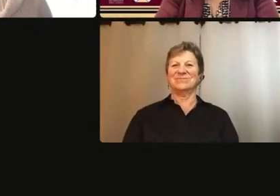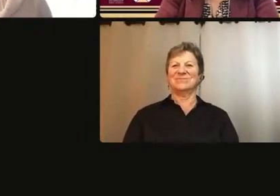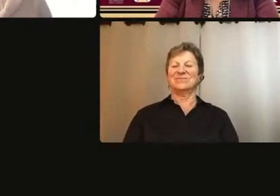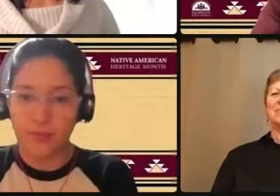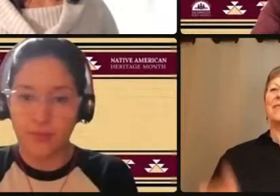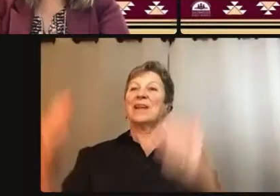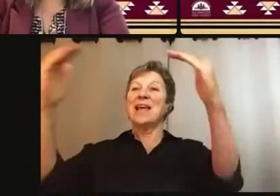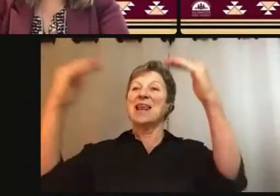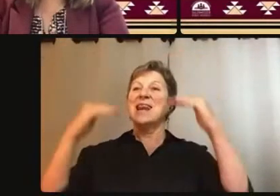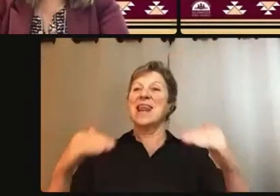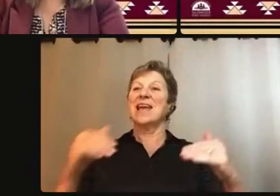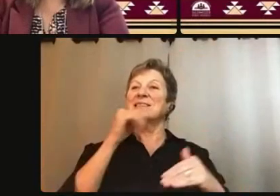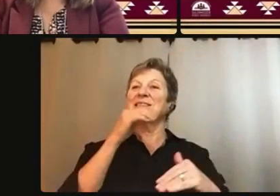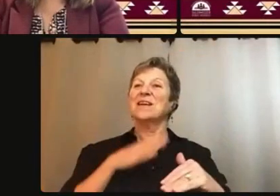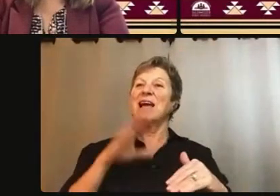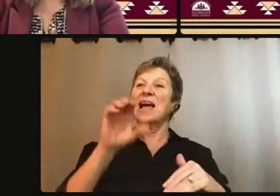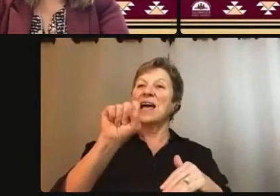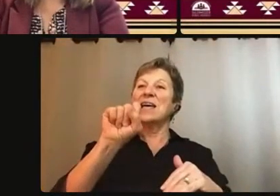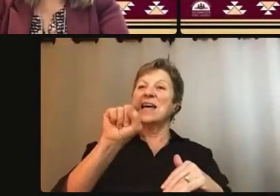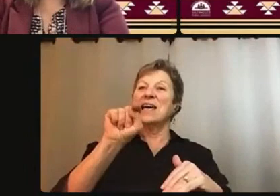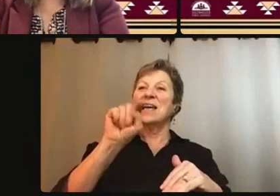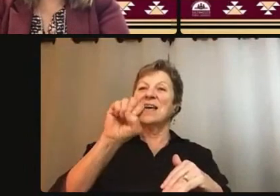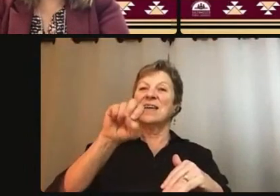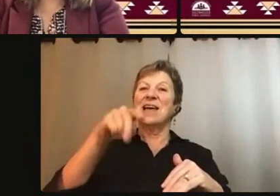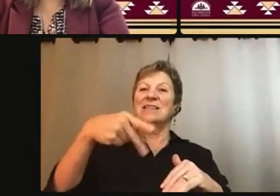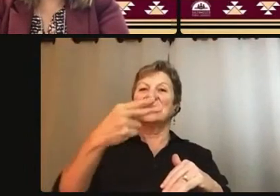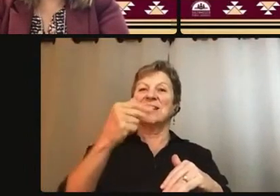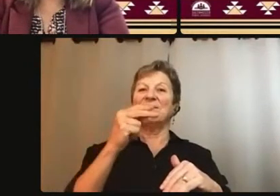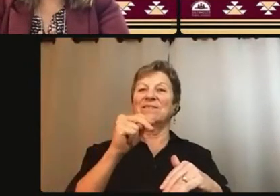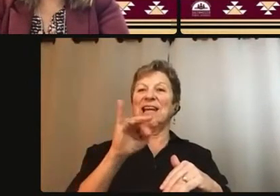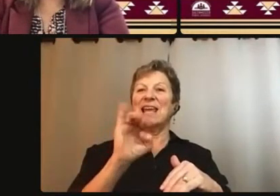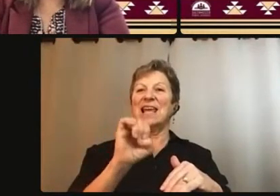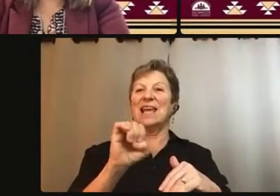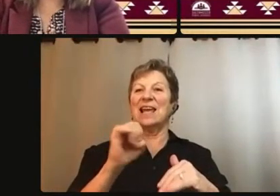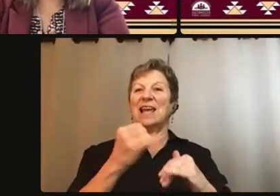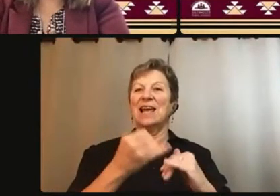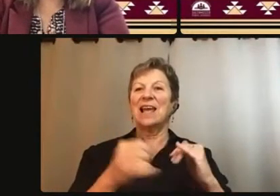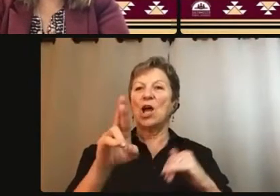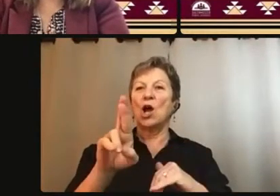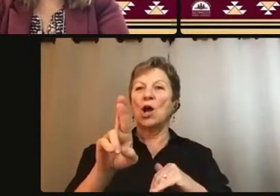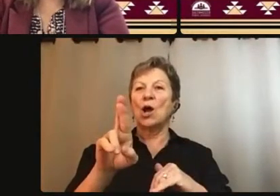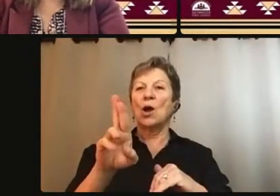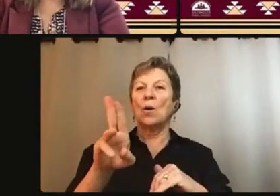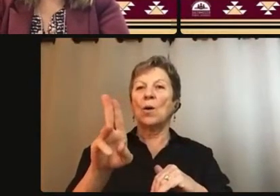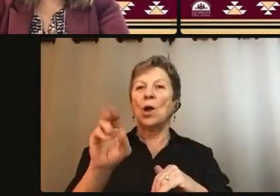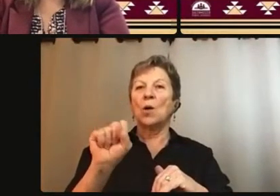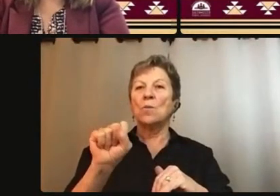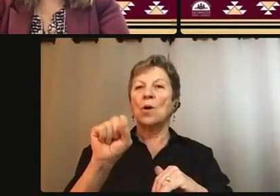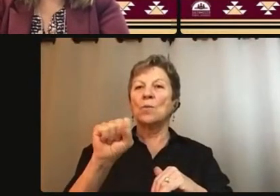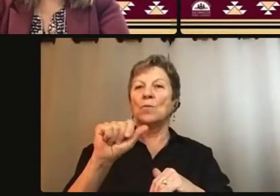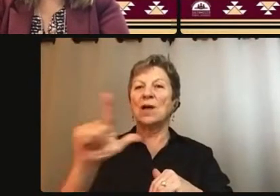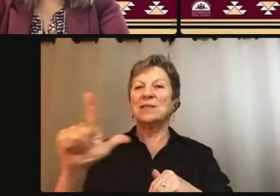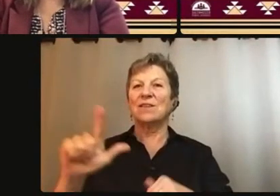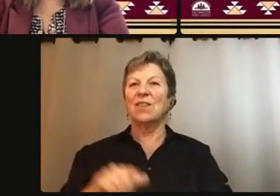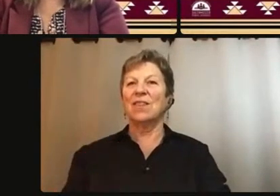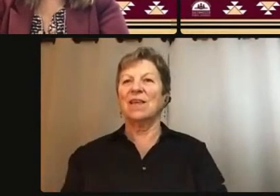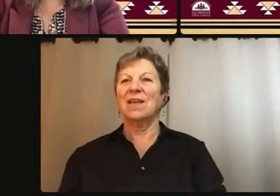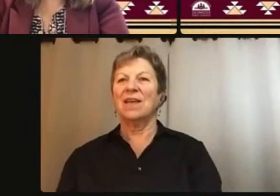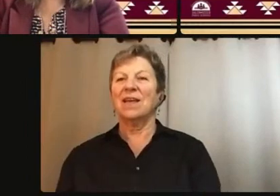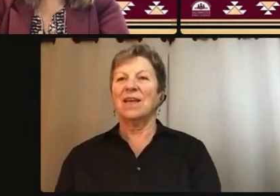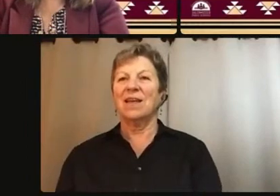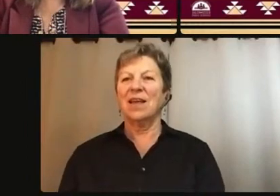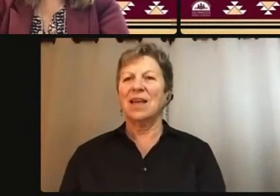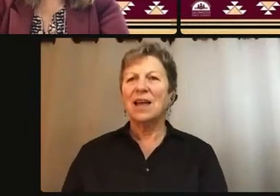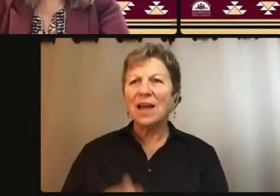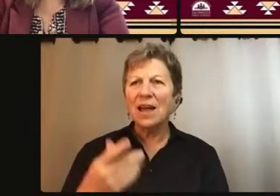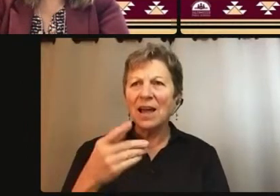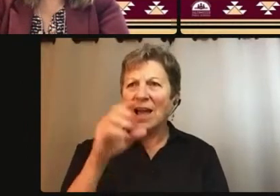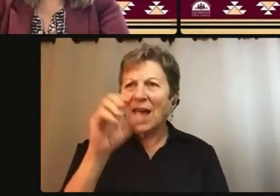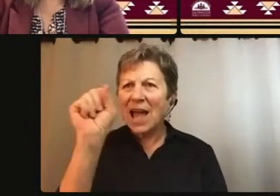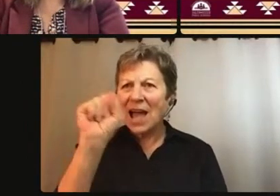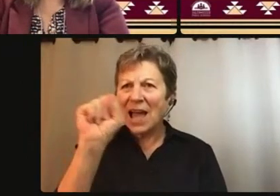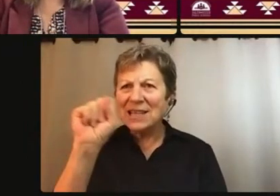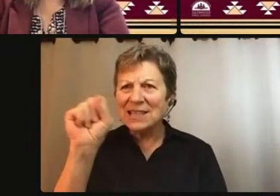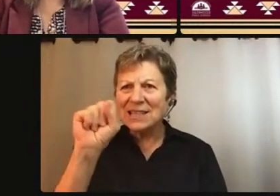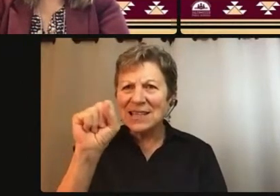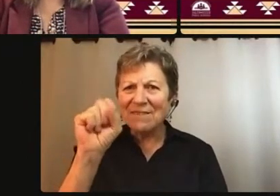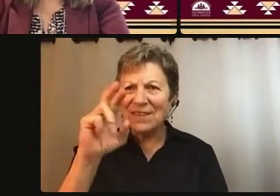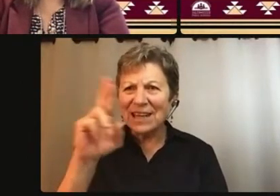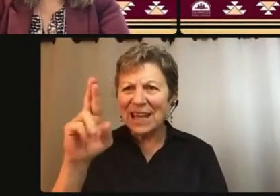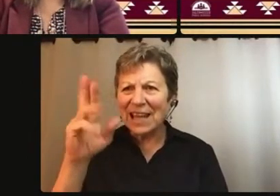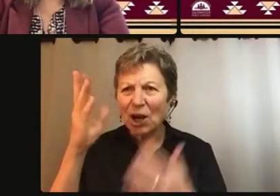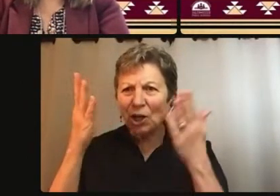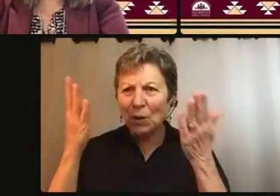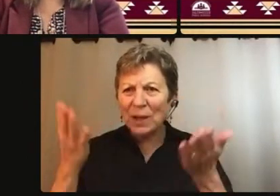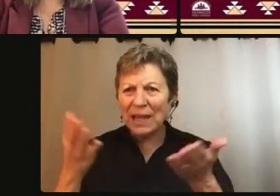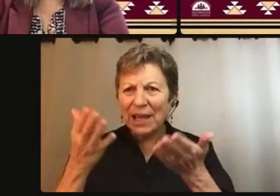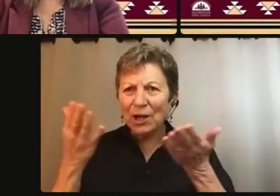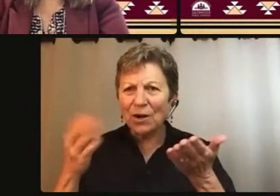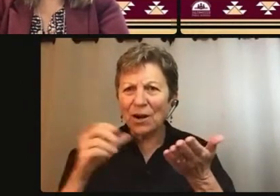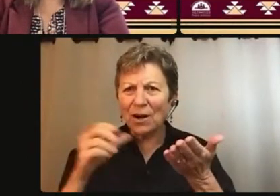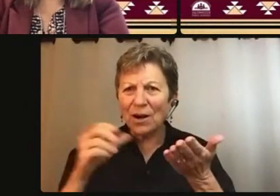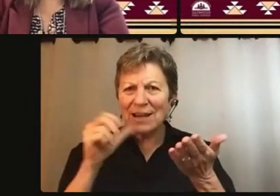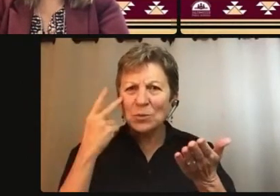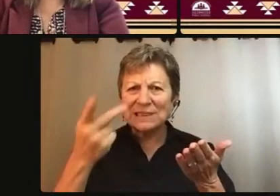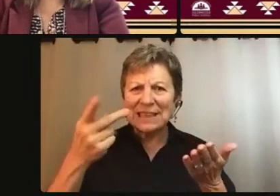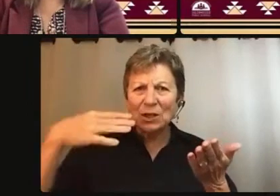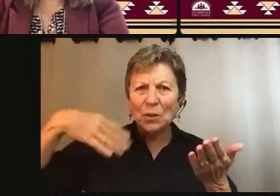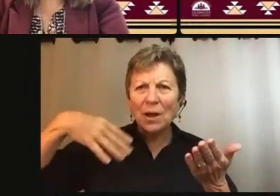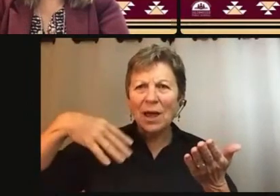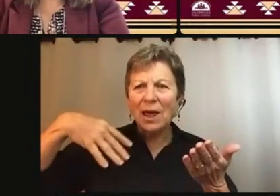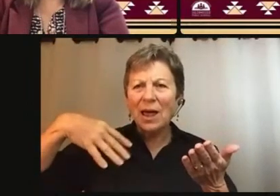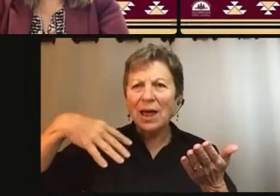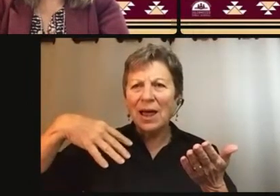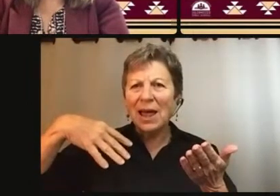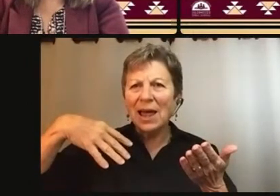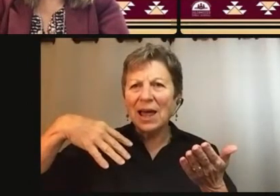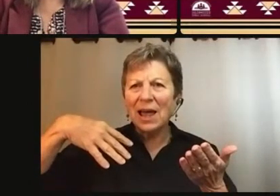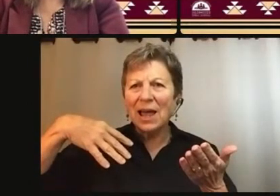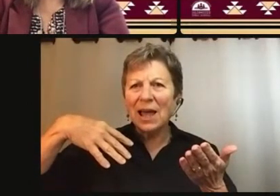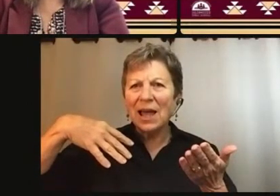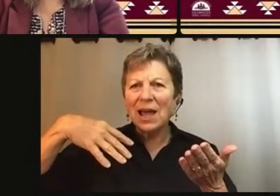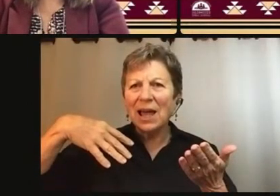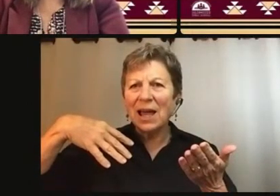THANK YOU.